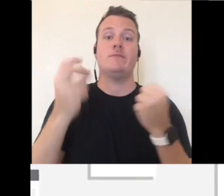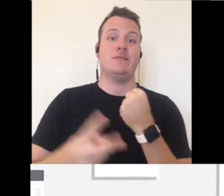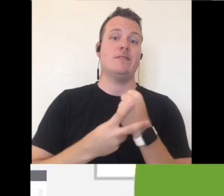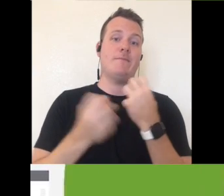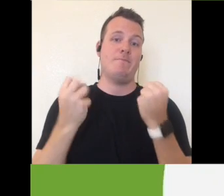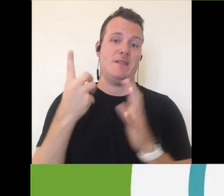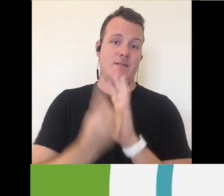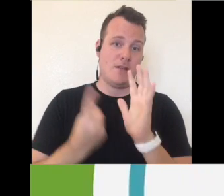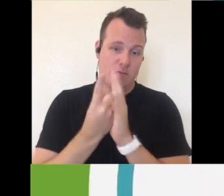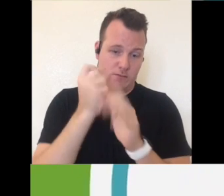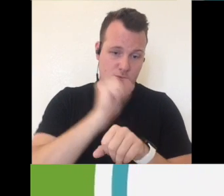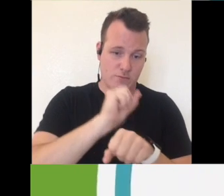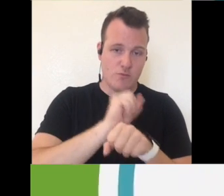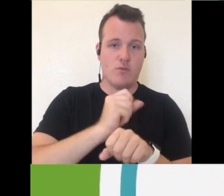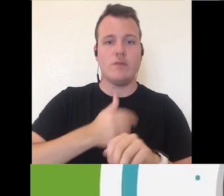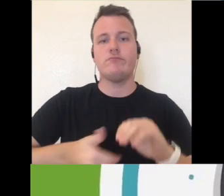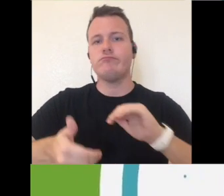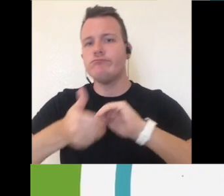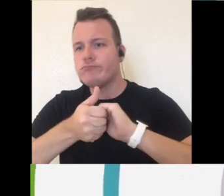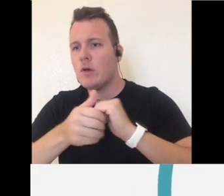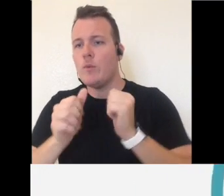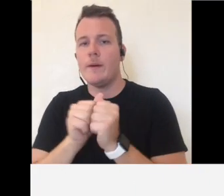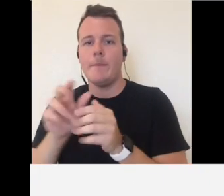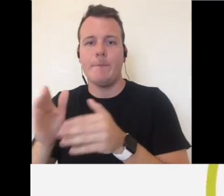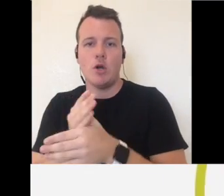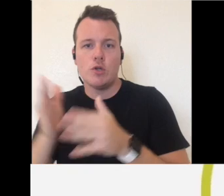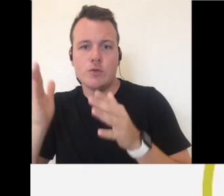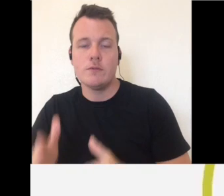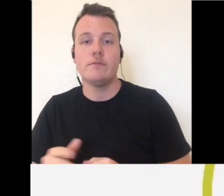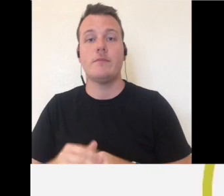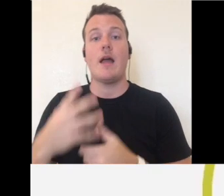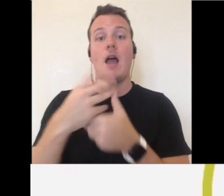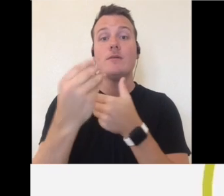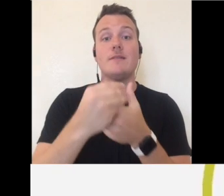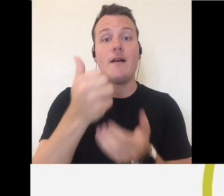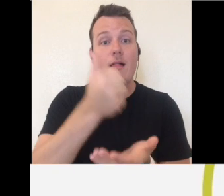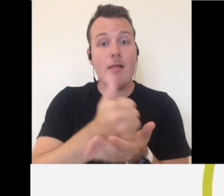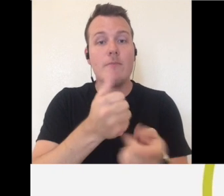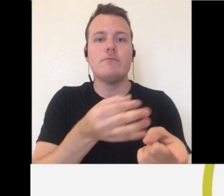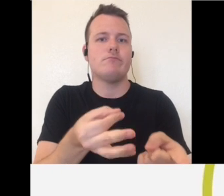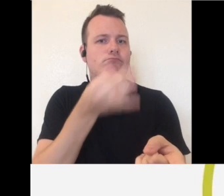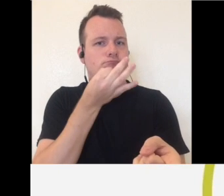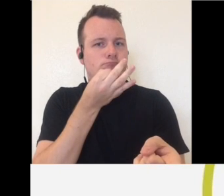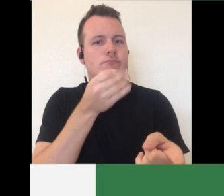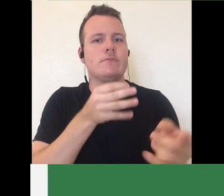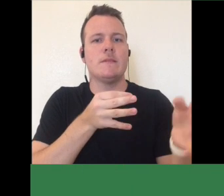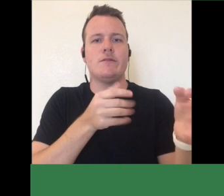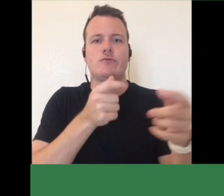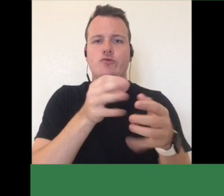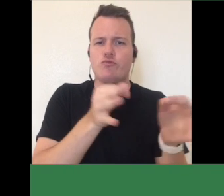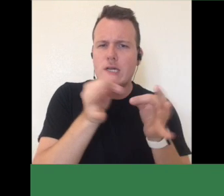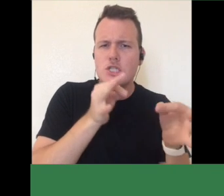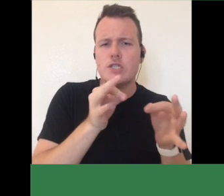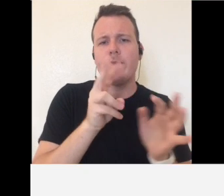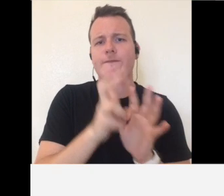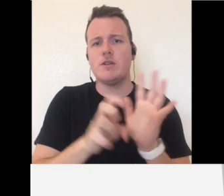you'll save hundreds of hours of work. You can collaborate securely and easily with partners, and if you need some outside help, there are